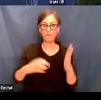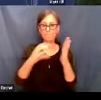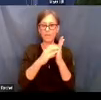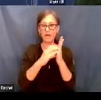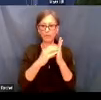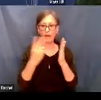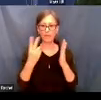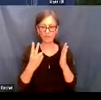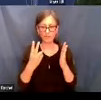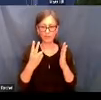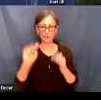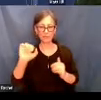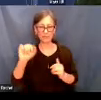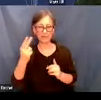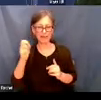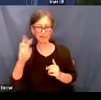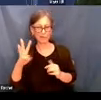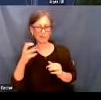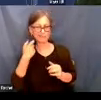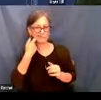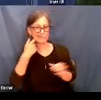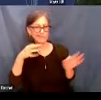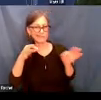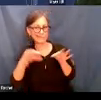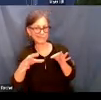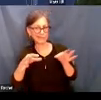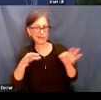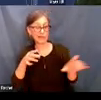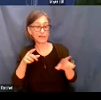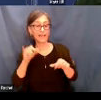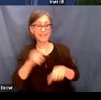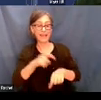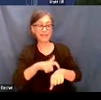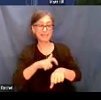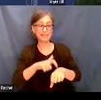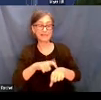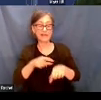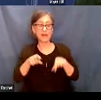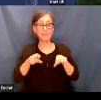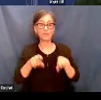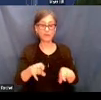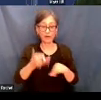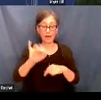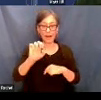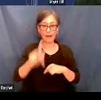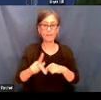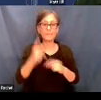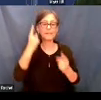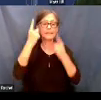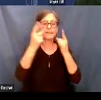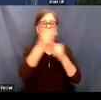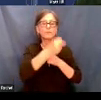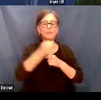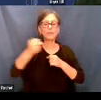which Matthew just discussed, at the time that the IEP team considers placement of the pupil